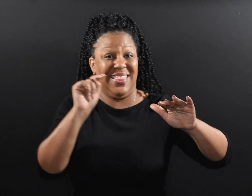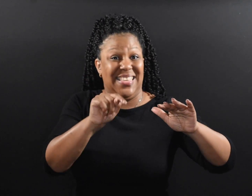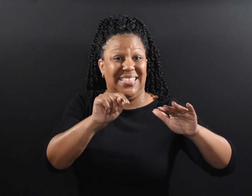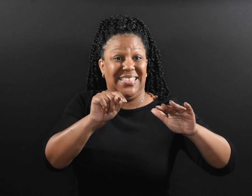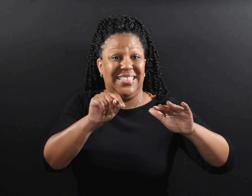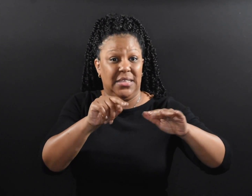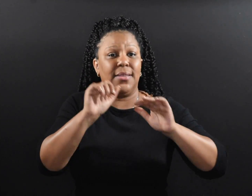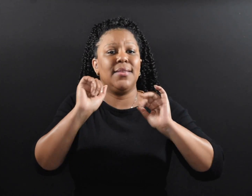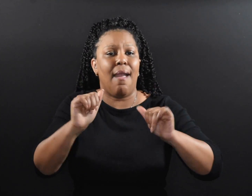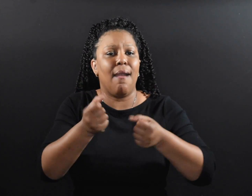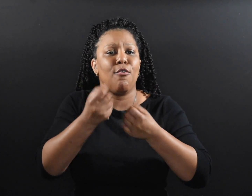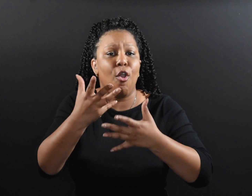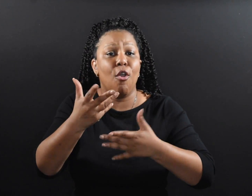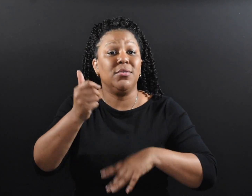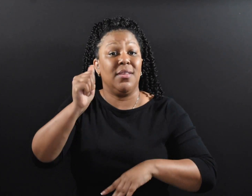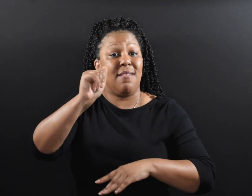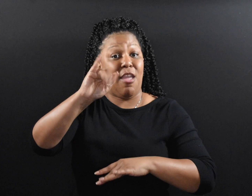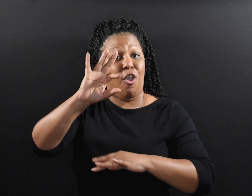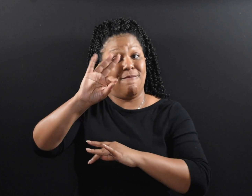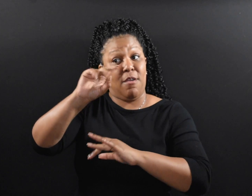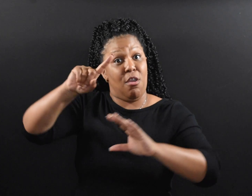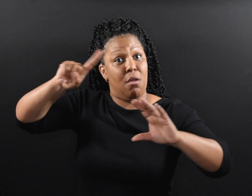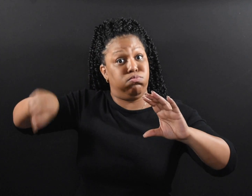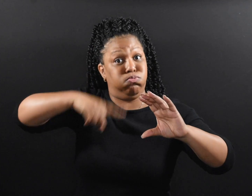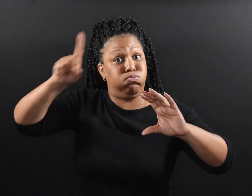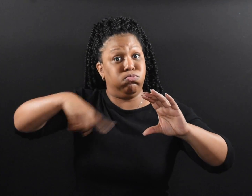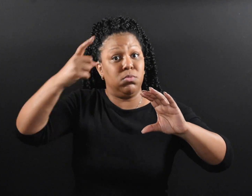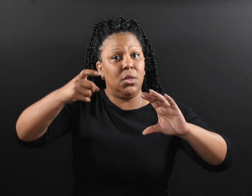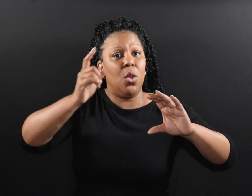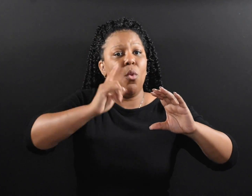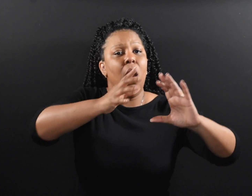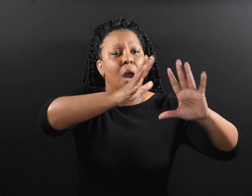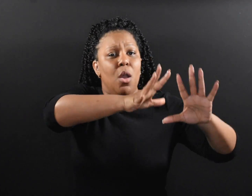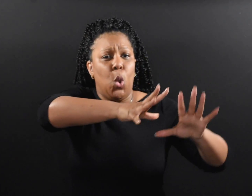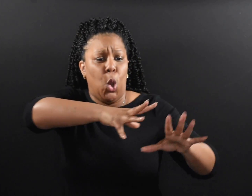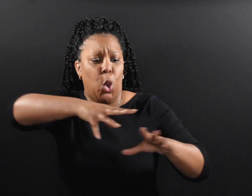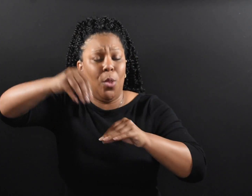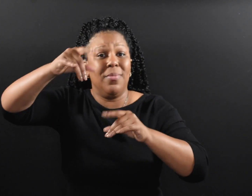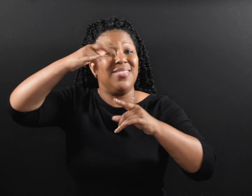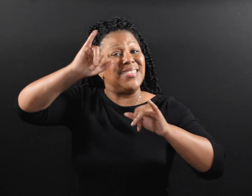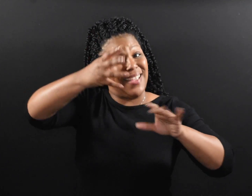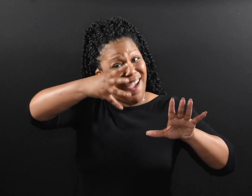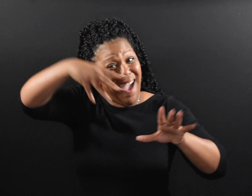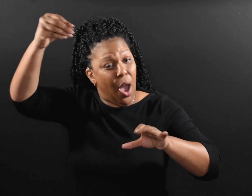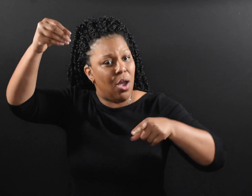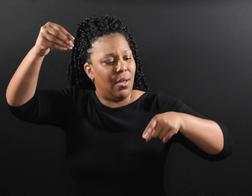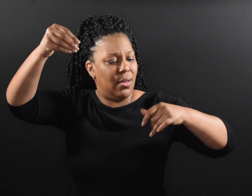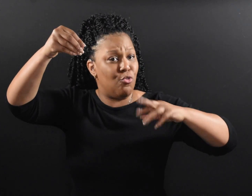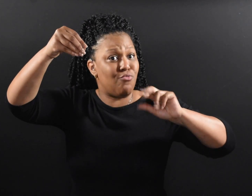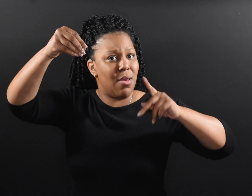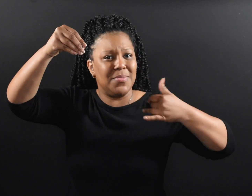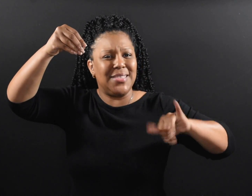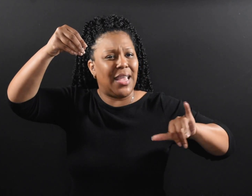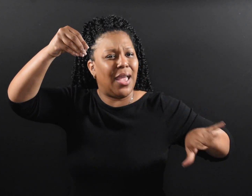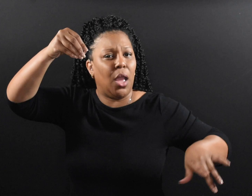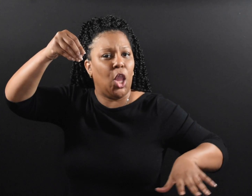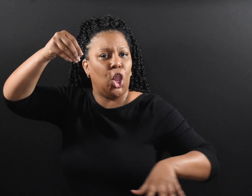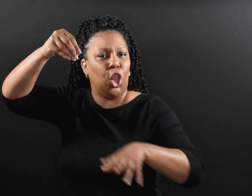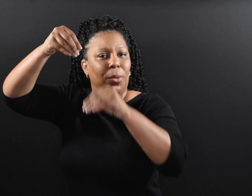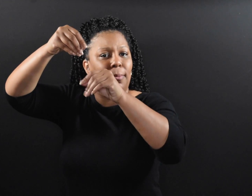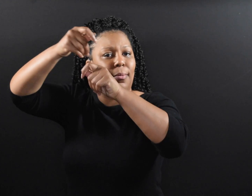etc.) and exhaust fans remove air from the home. This can drive soil gas into the home as make-up